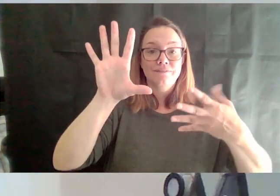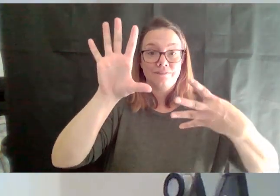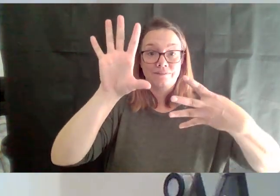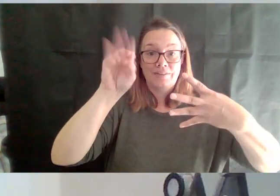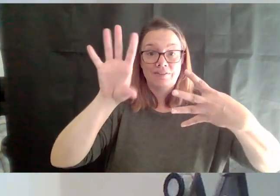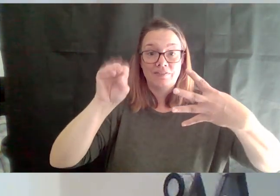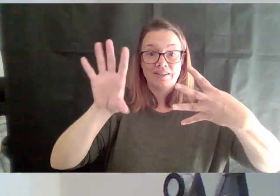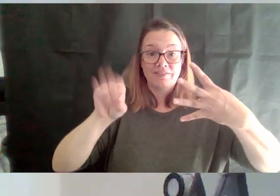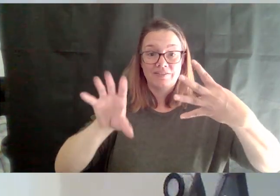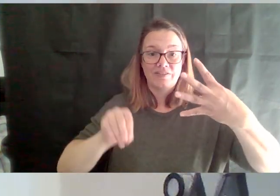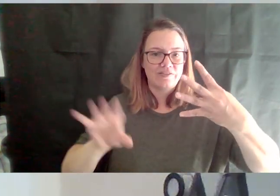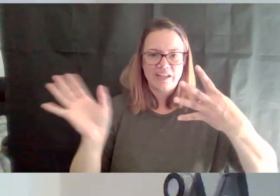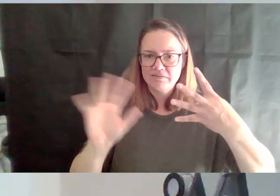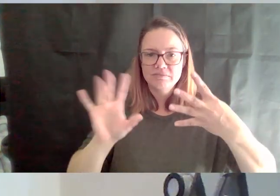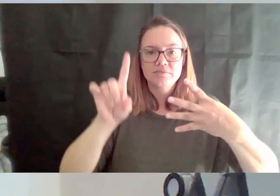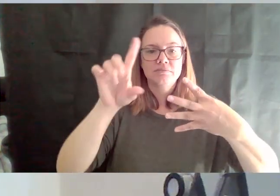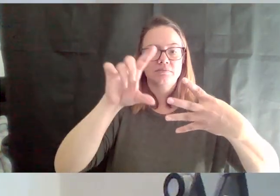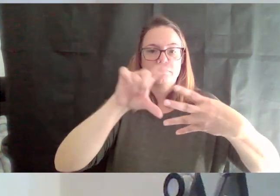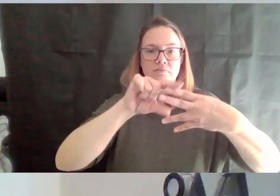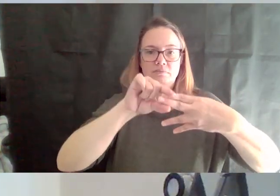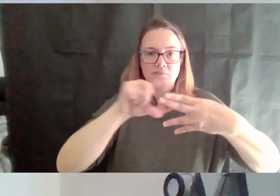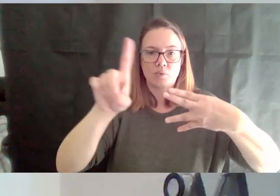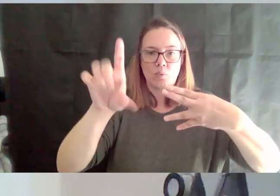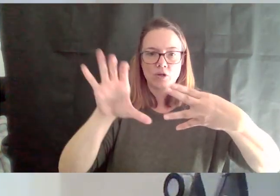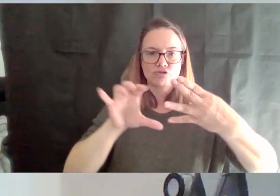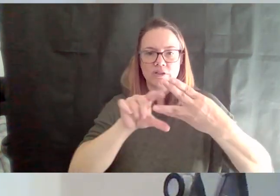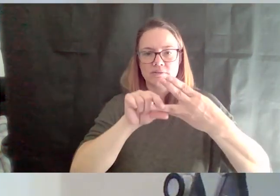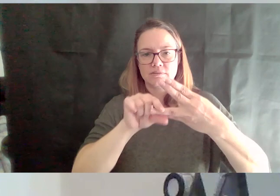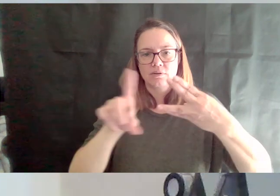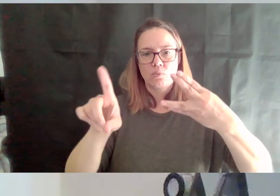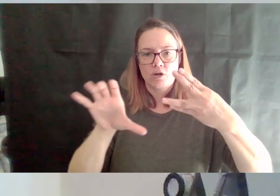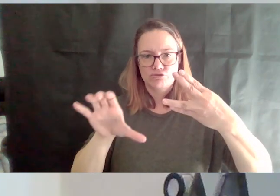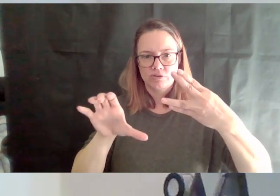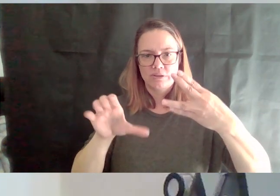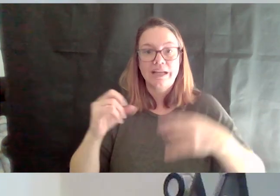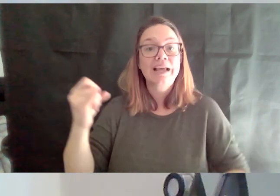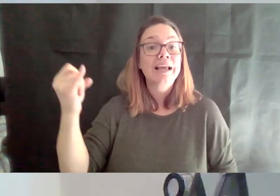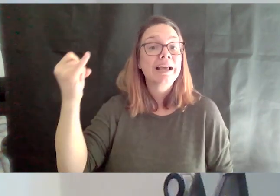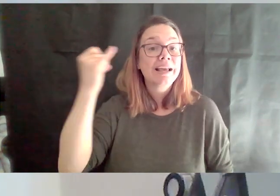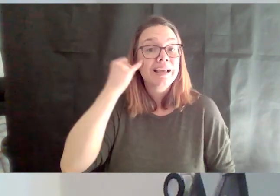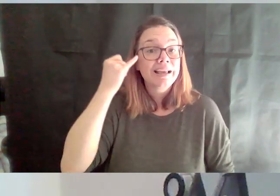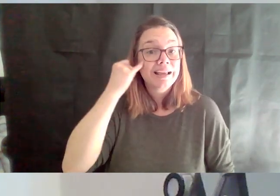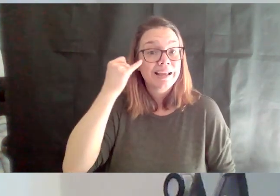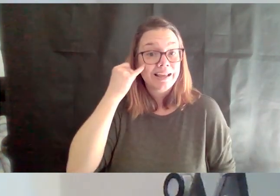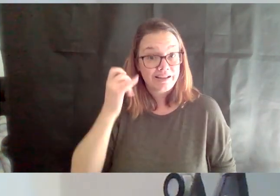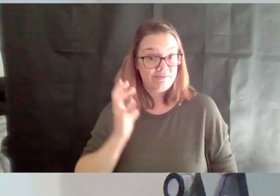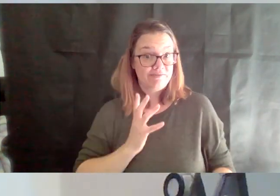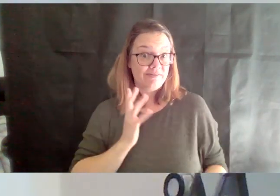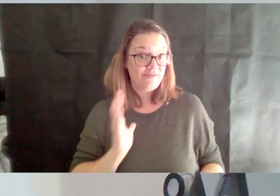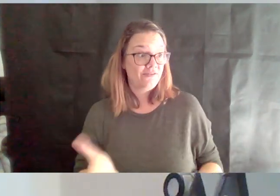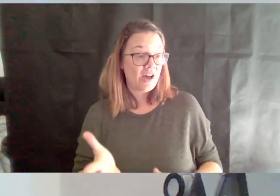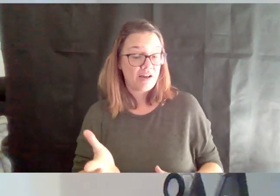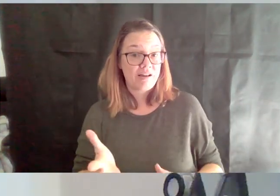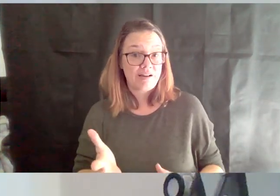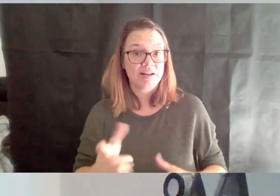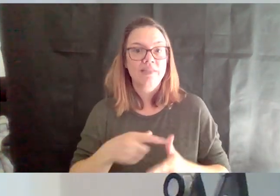And if you can make that work, then the following month you'll get a few hundred dollars at the beginning of the month, and you make that last a month.